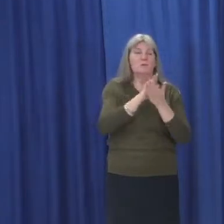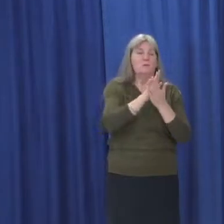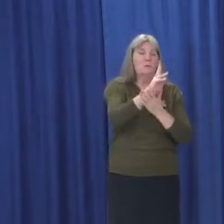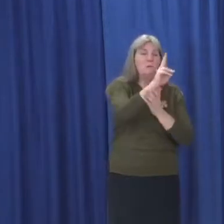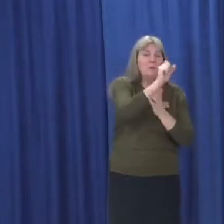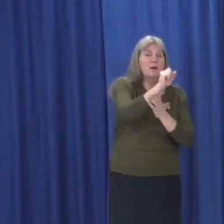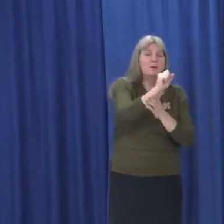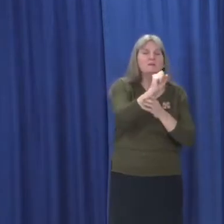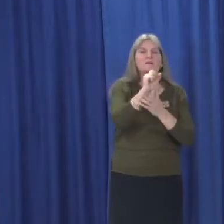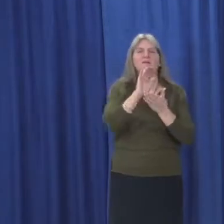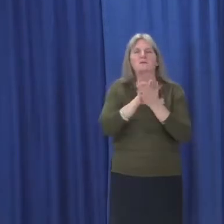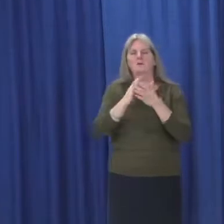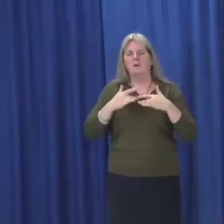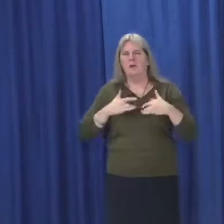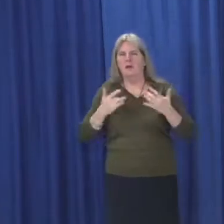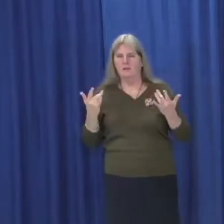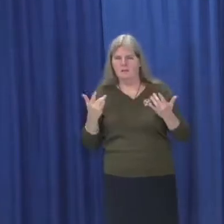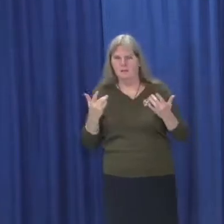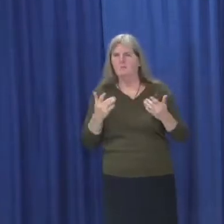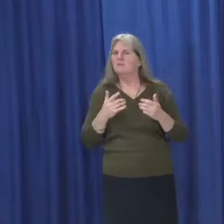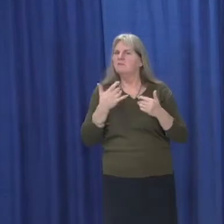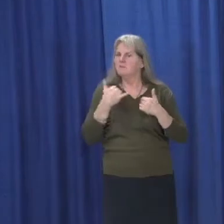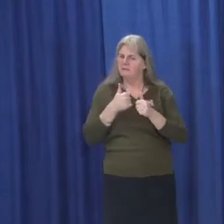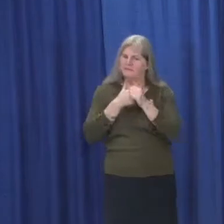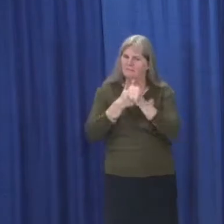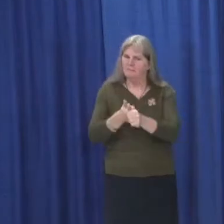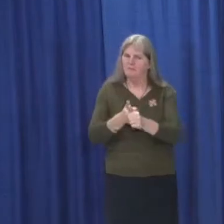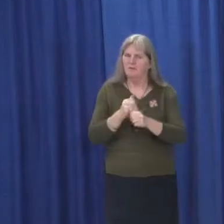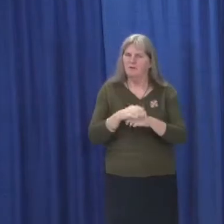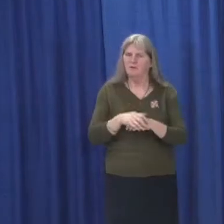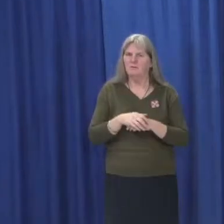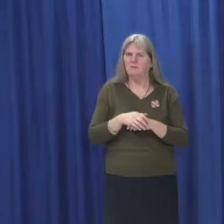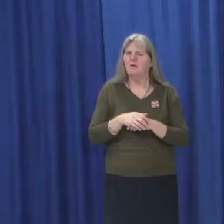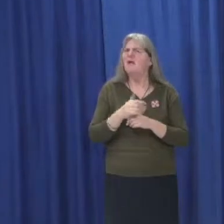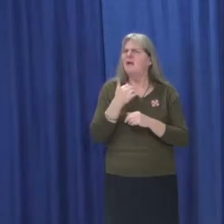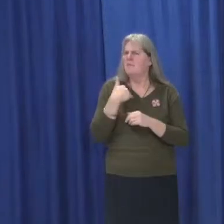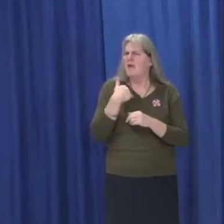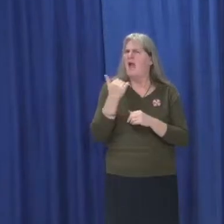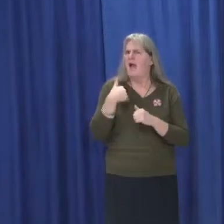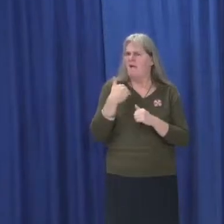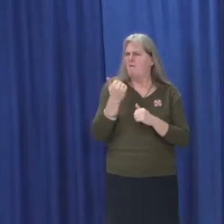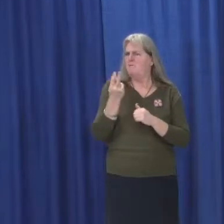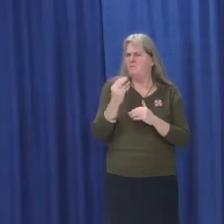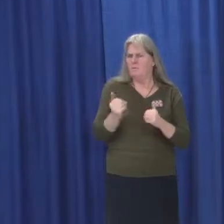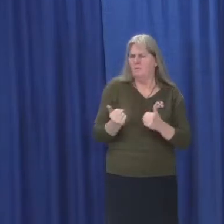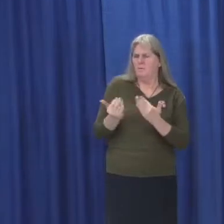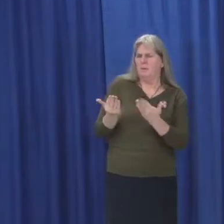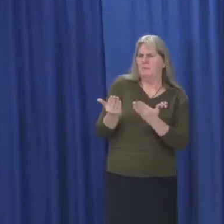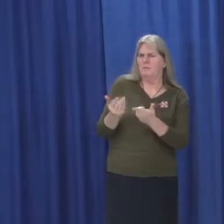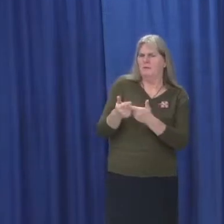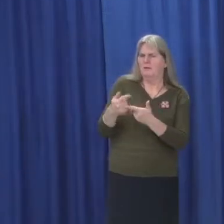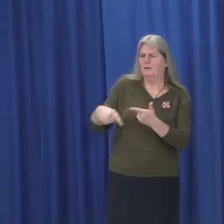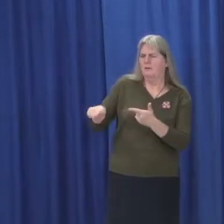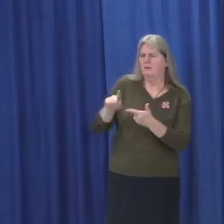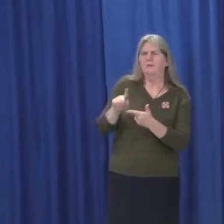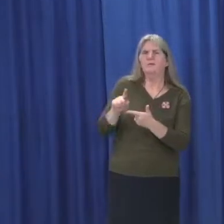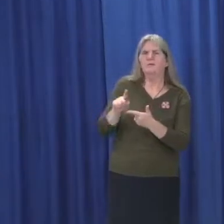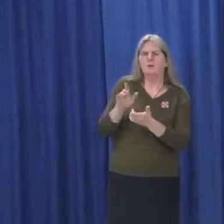buses and school activities. I've made a couple recommendations that school